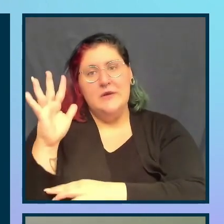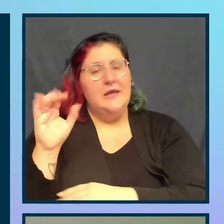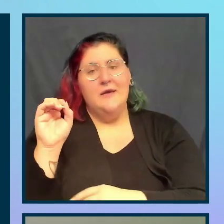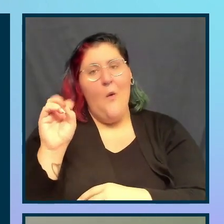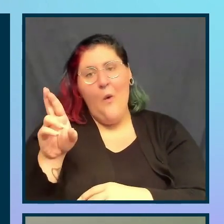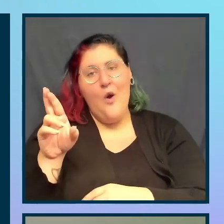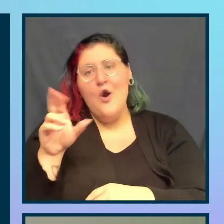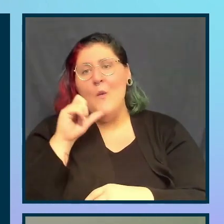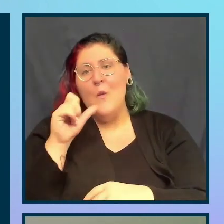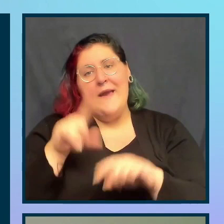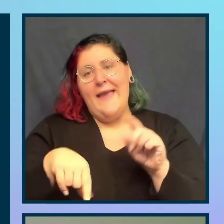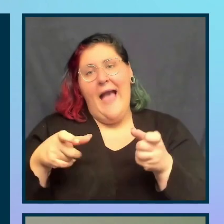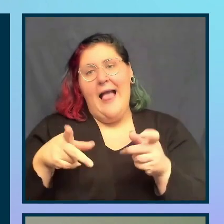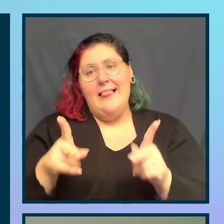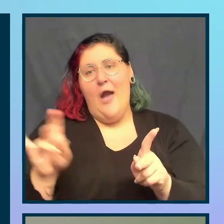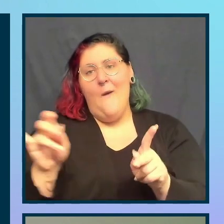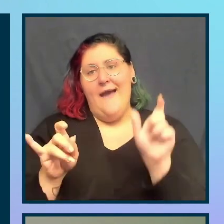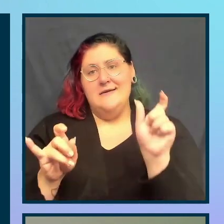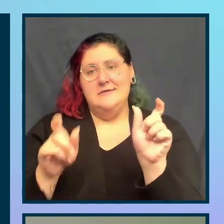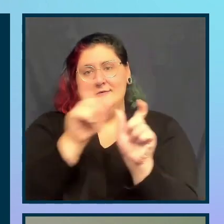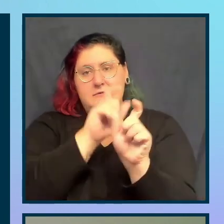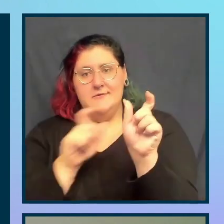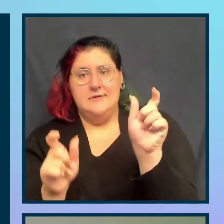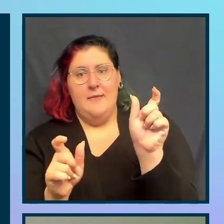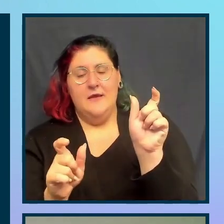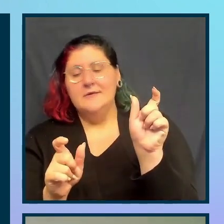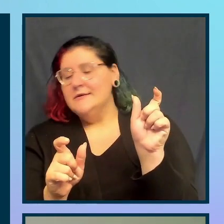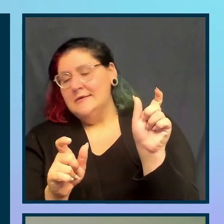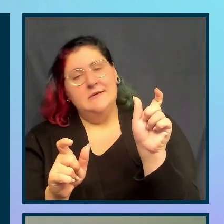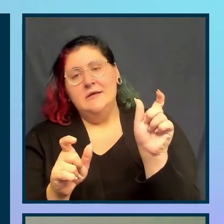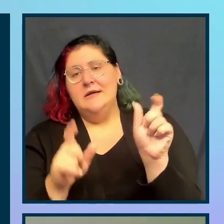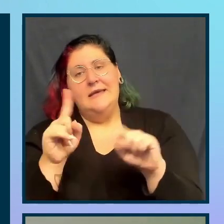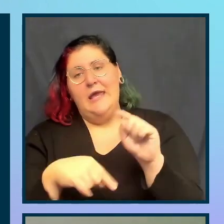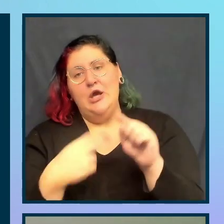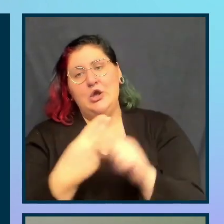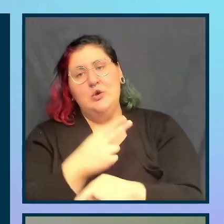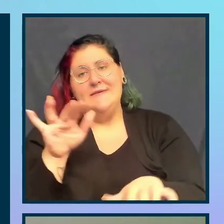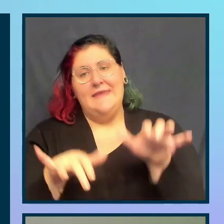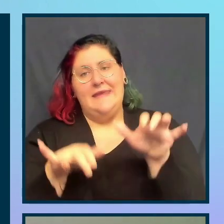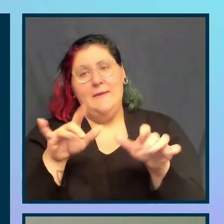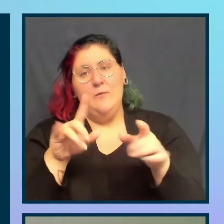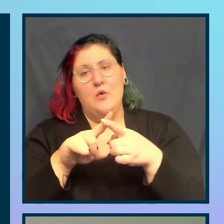There is no defined way to use the keyboard to access them. So, brief plug for something I'm working on now